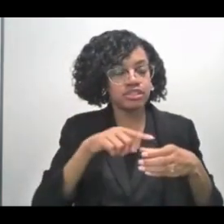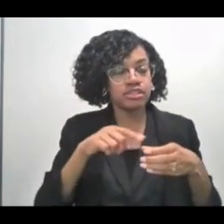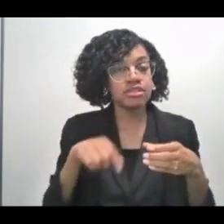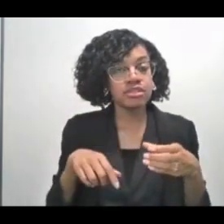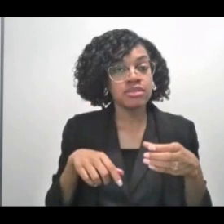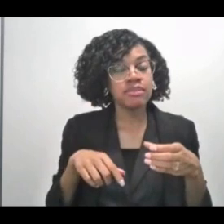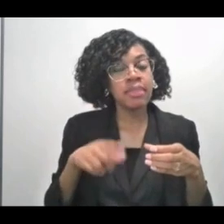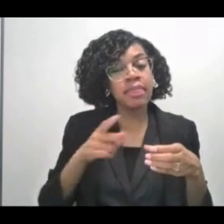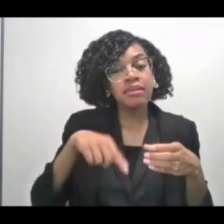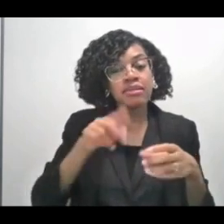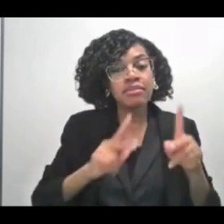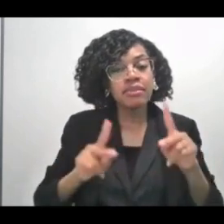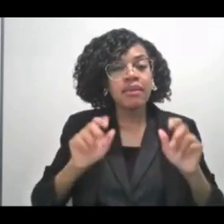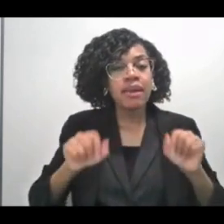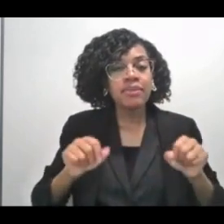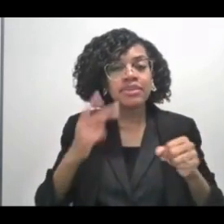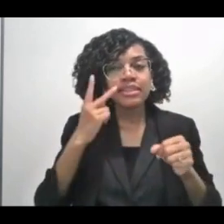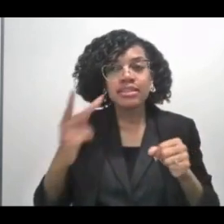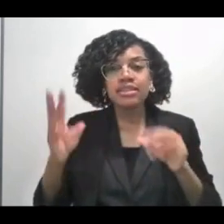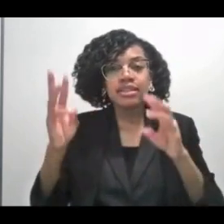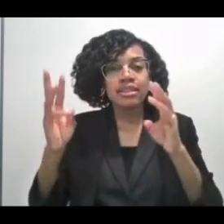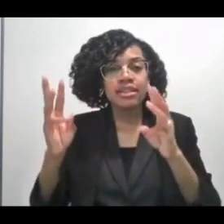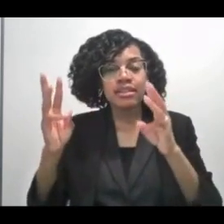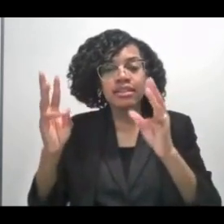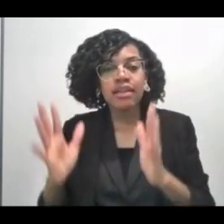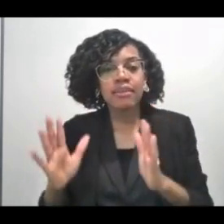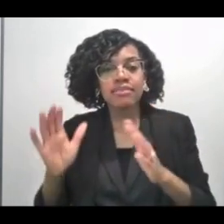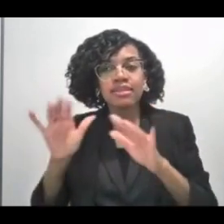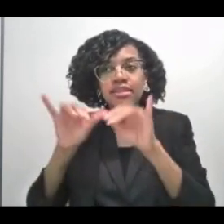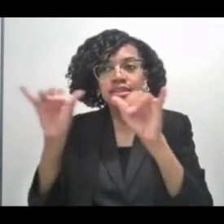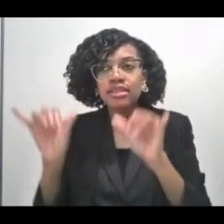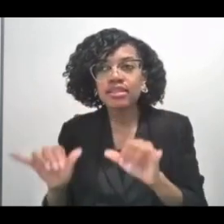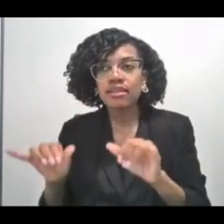climate system and understand different business sectors